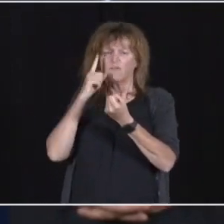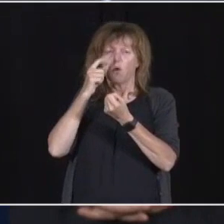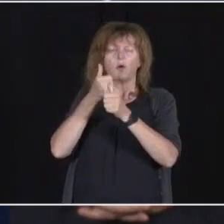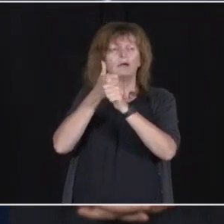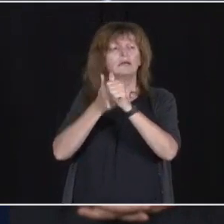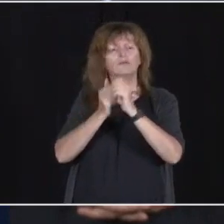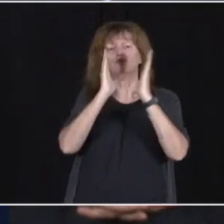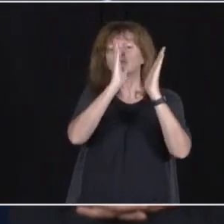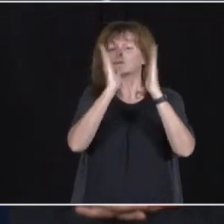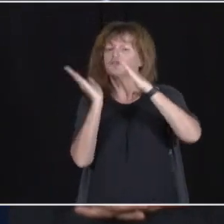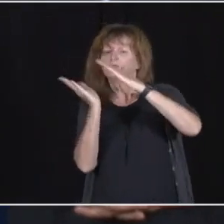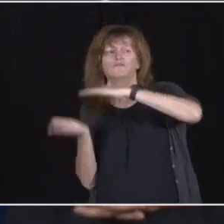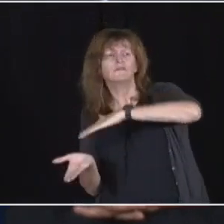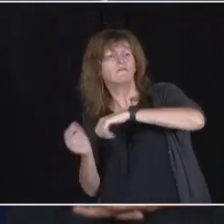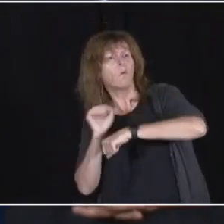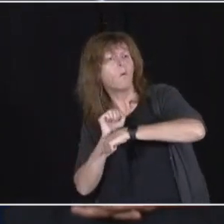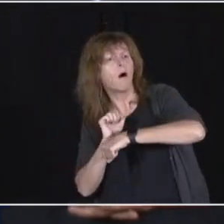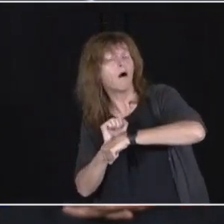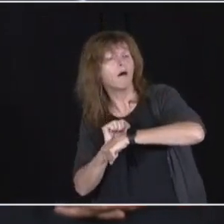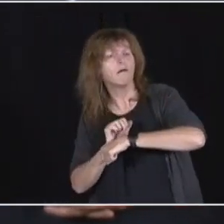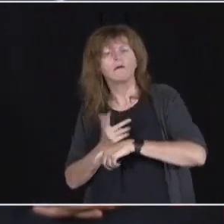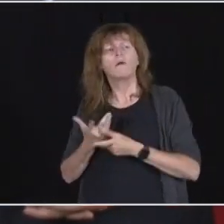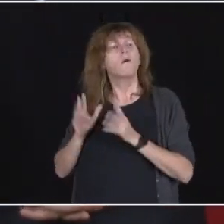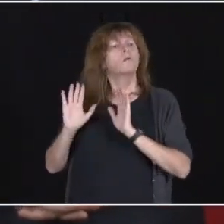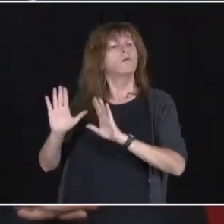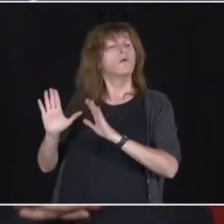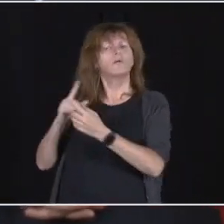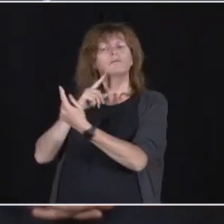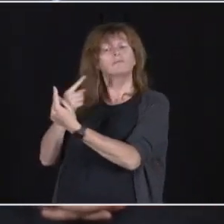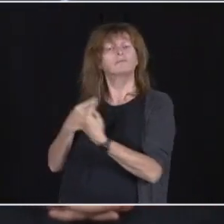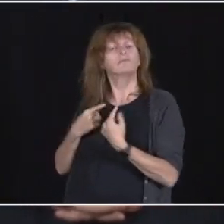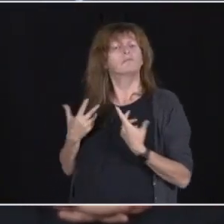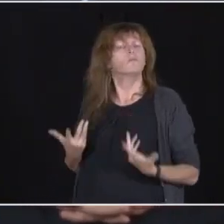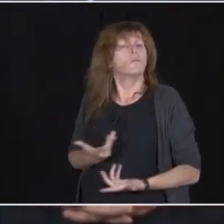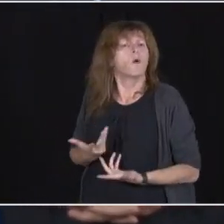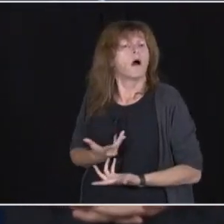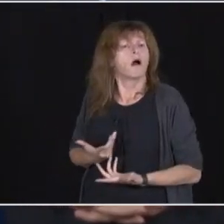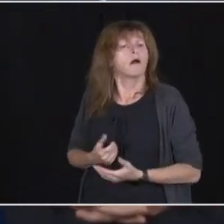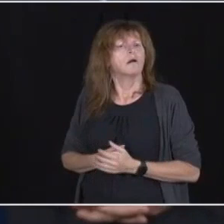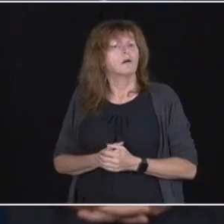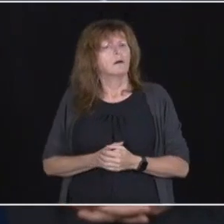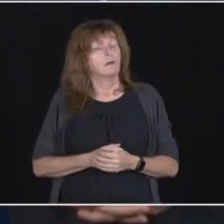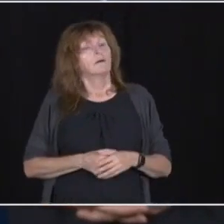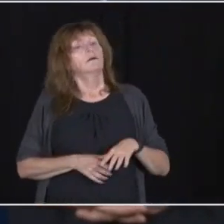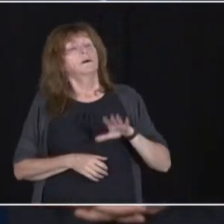to address staffing levels amongst PSW's and long-term care homes? I am really happy I answered -- I'm really